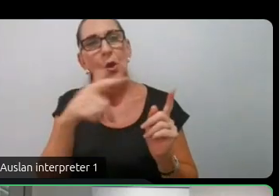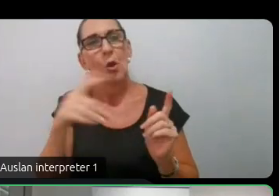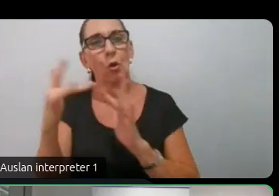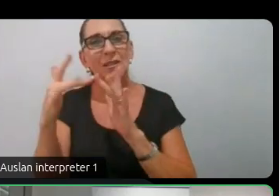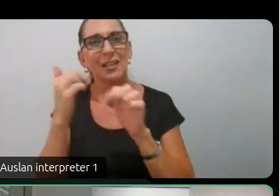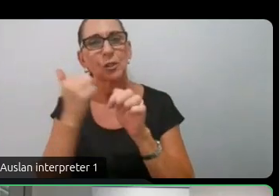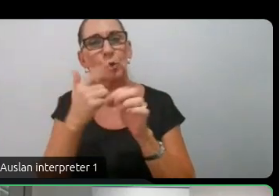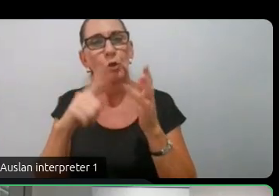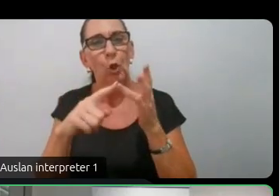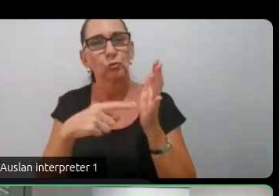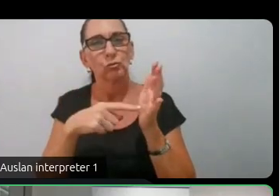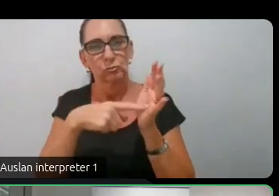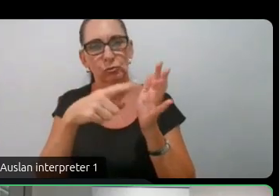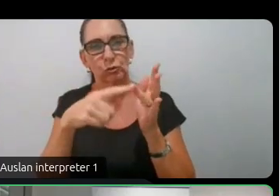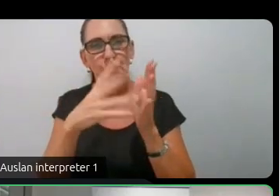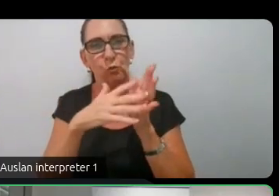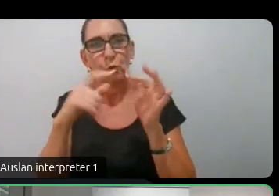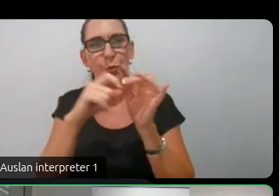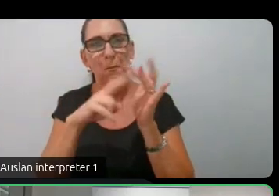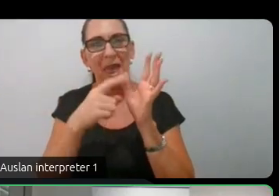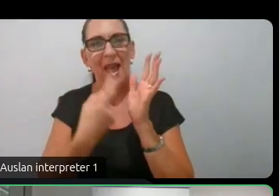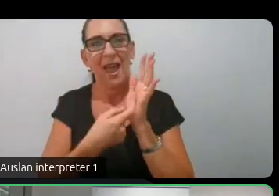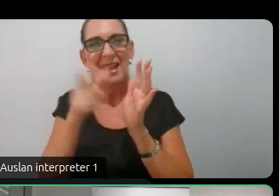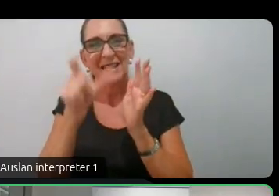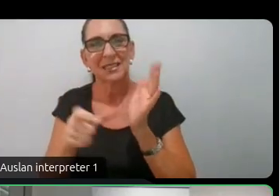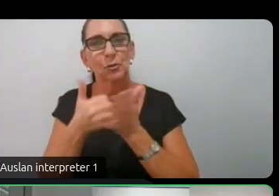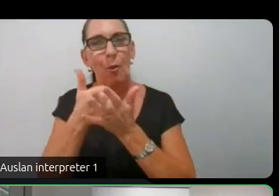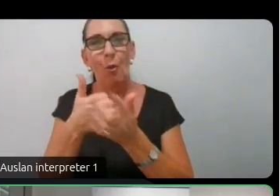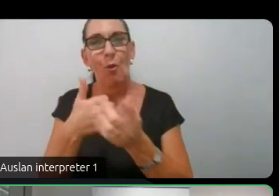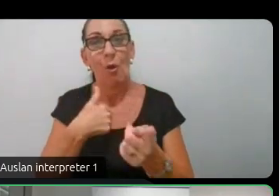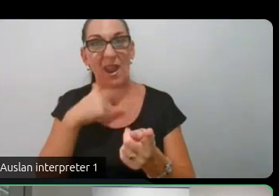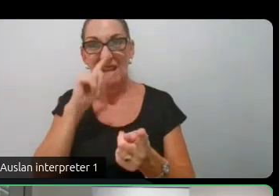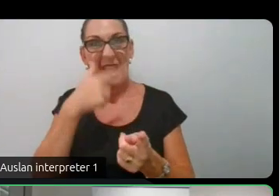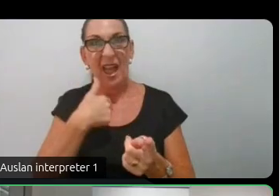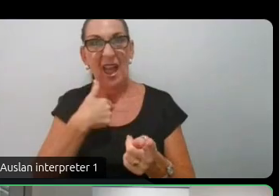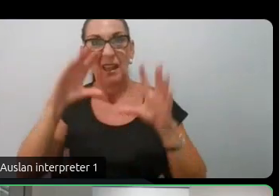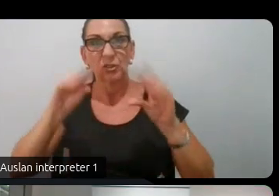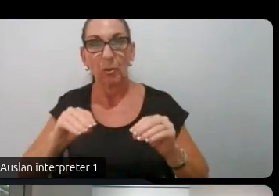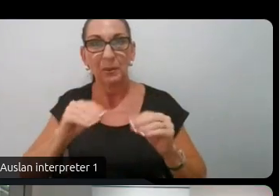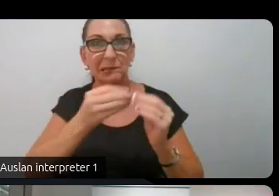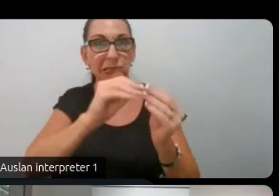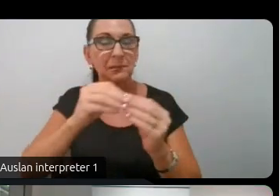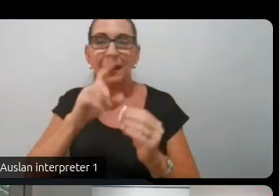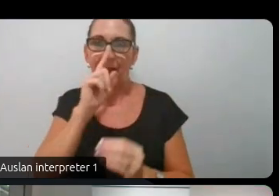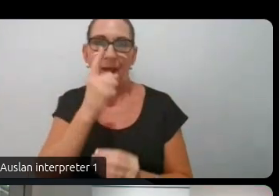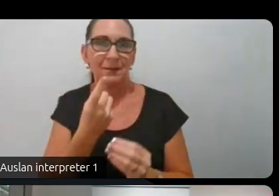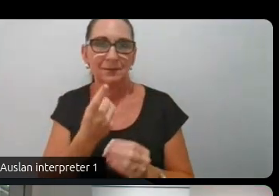customer support for that help. Unfortunately, we can't offer that help during the live webinar. So,